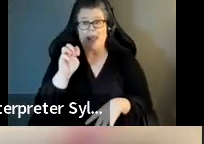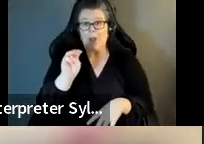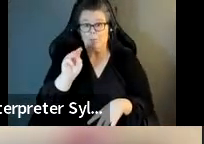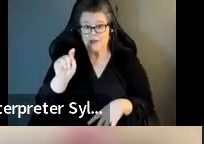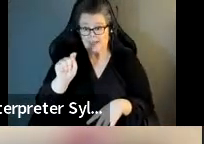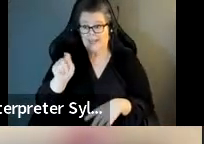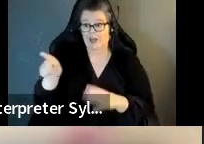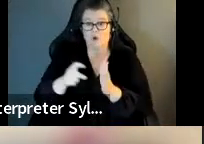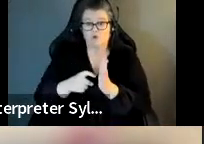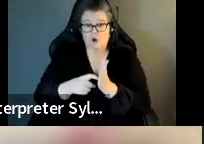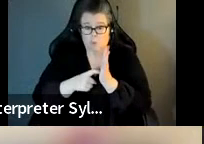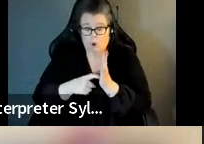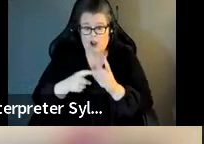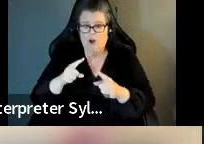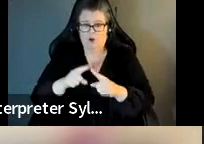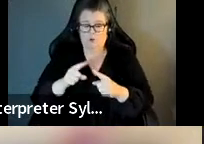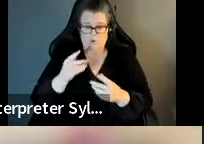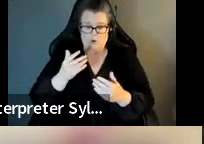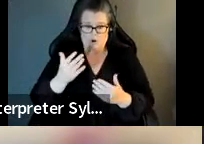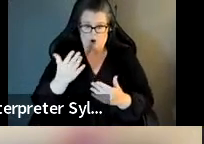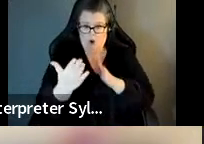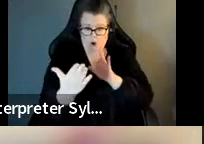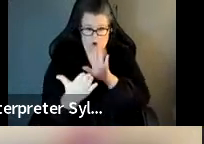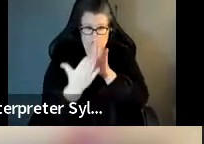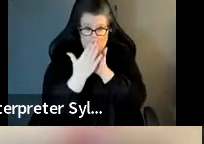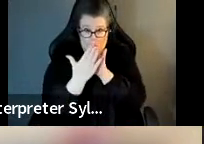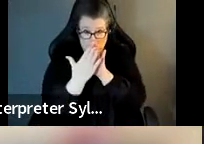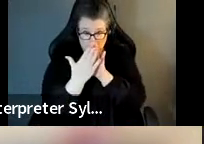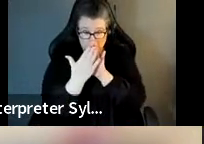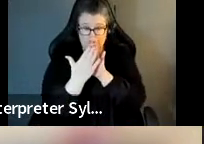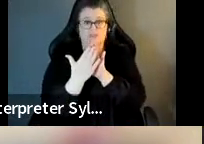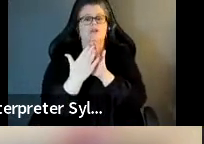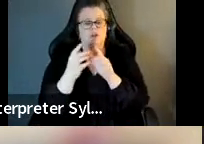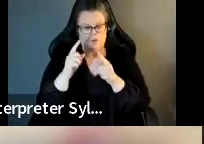as close as possible to the patient to effectively diagnose and treat them.